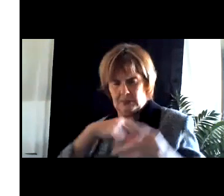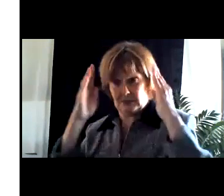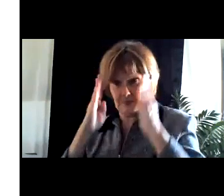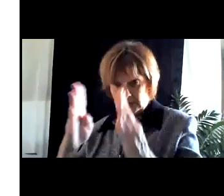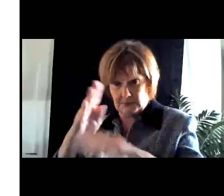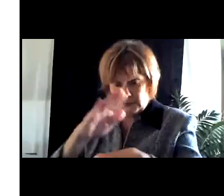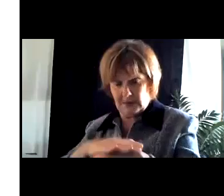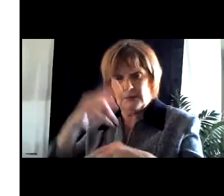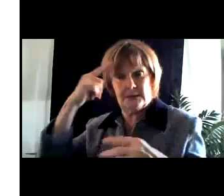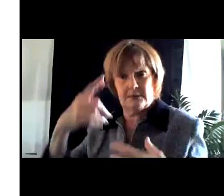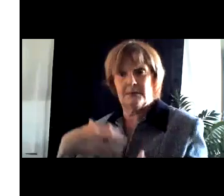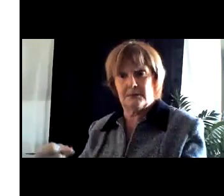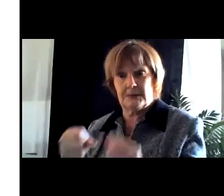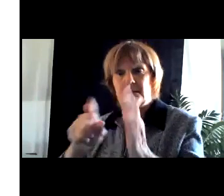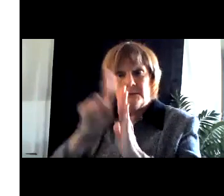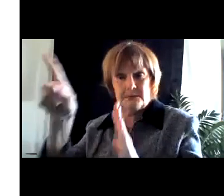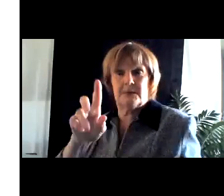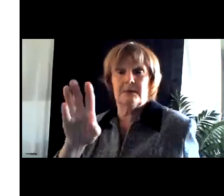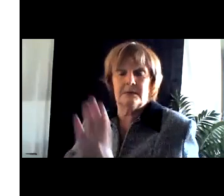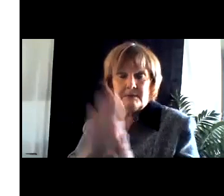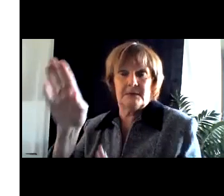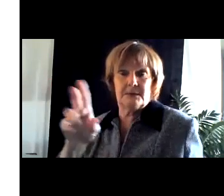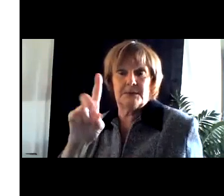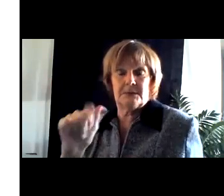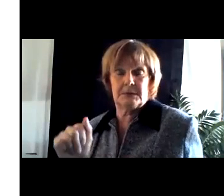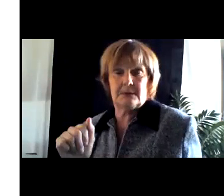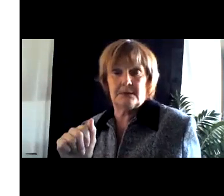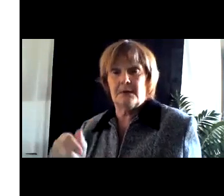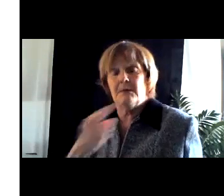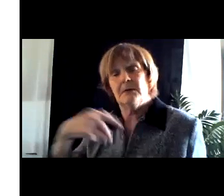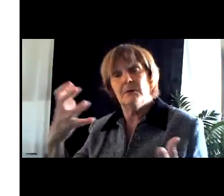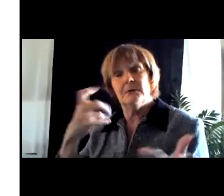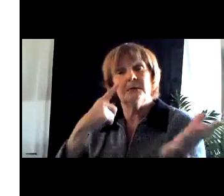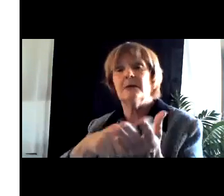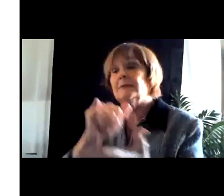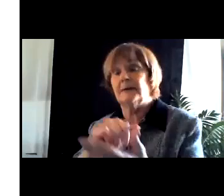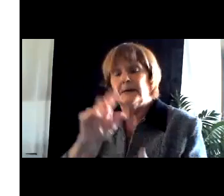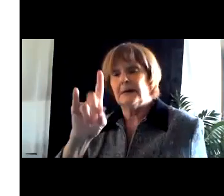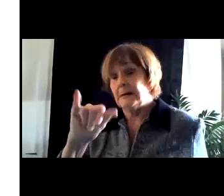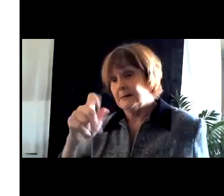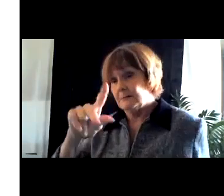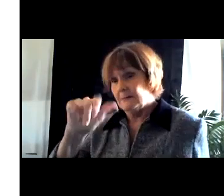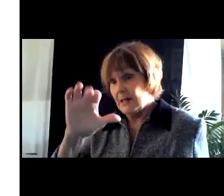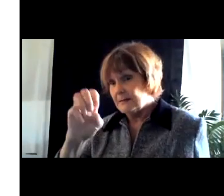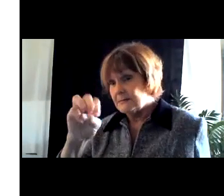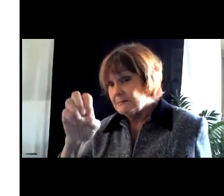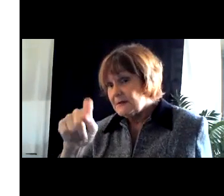and developmental disabilities. Then we also wanna acknowledge that displacement can also cause additional trauma disruptions